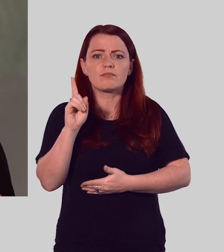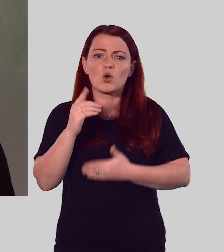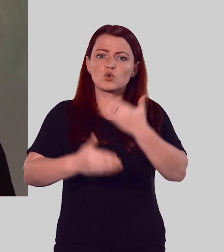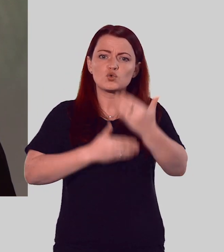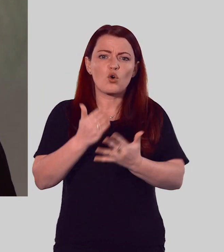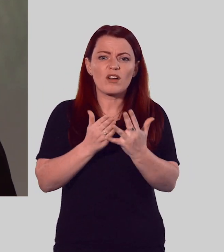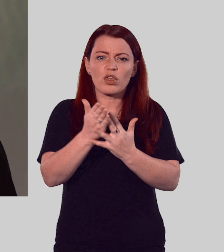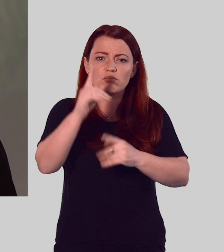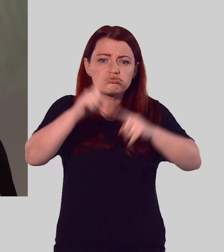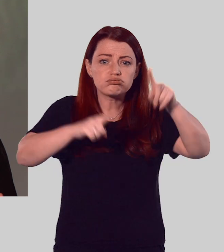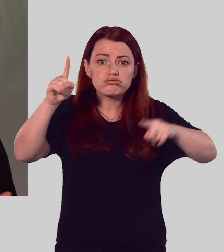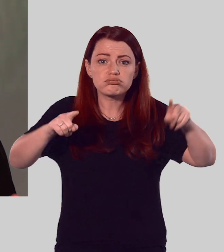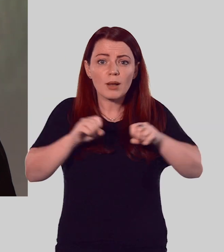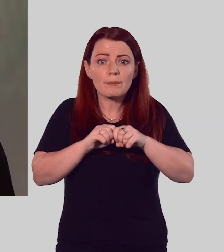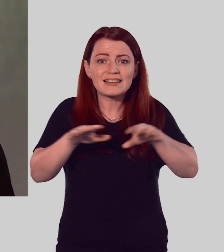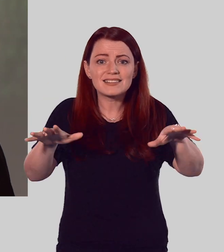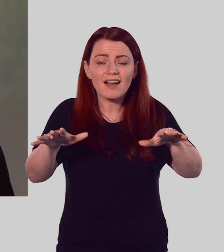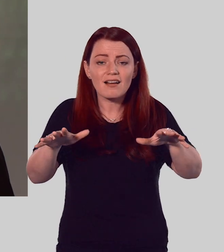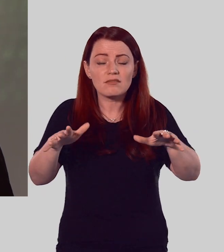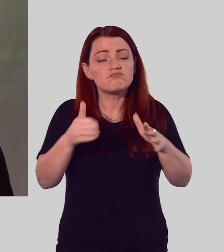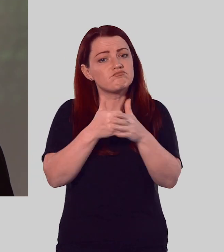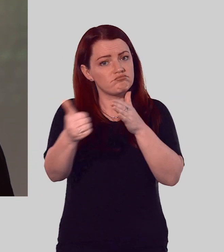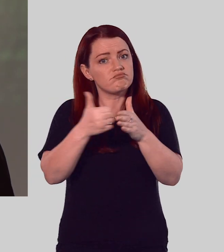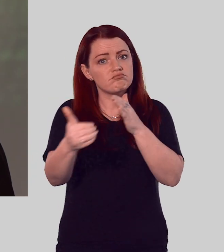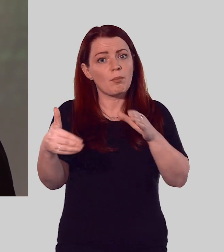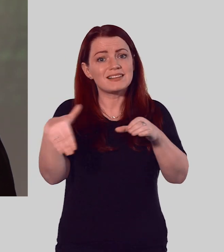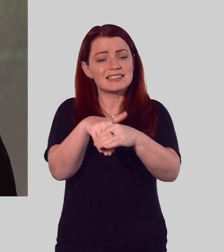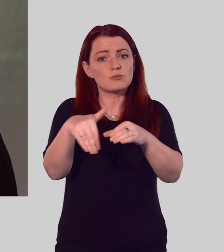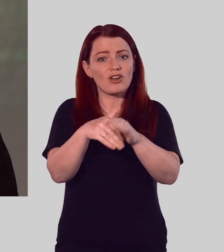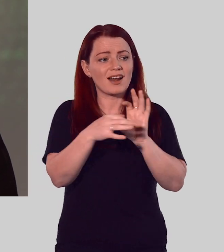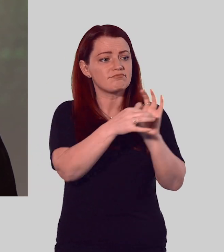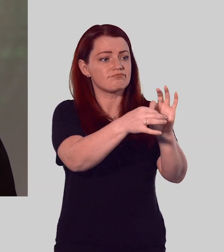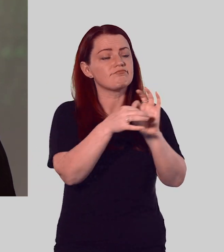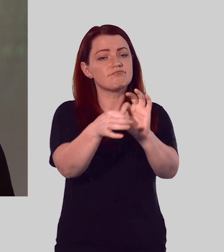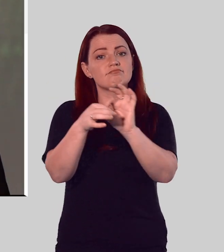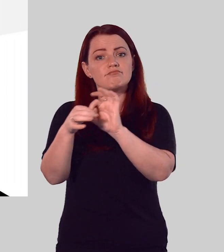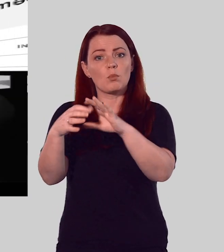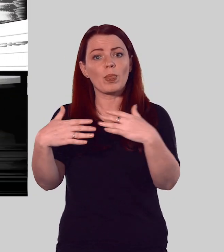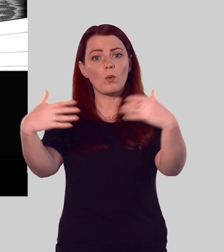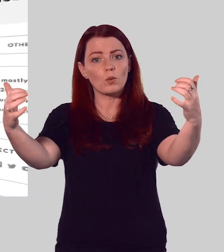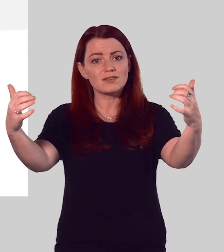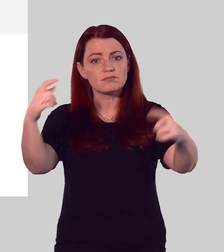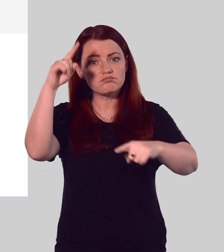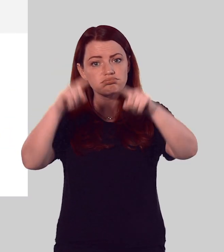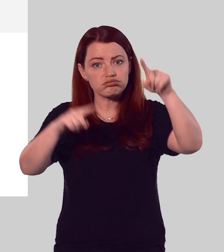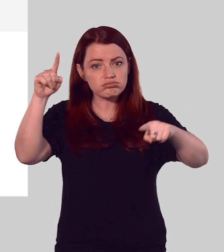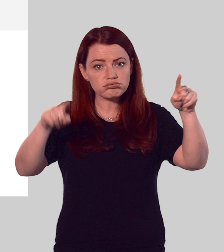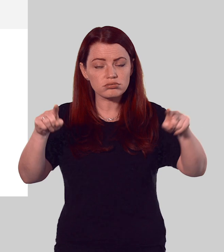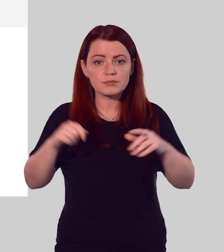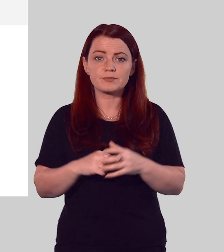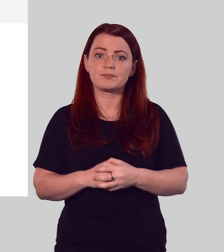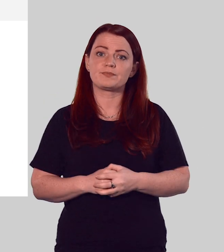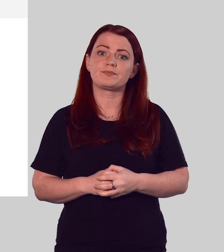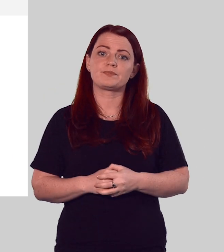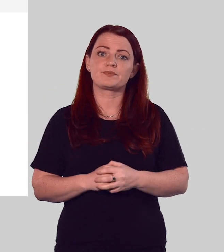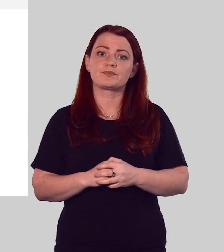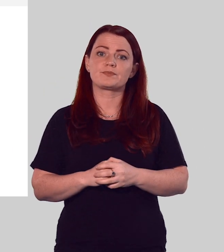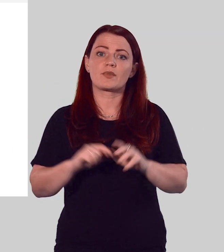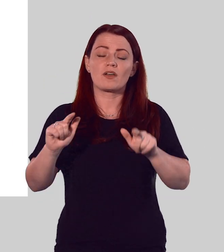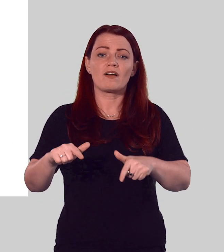participatory and interacts with an audience in different ways. Virtual Migrants are a collective of artists